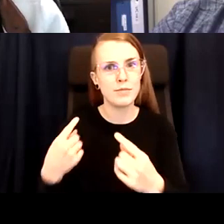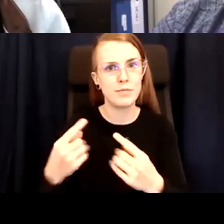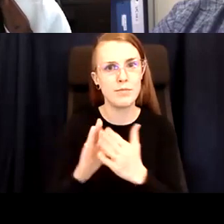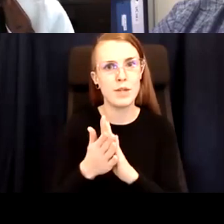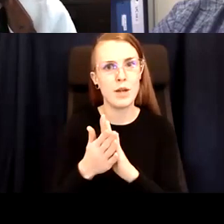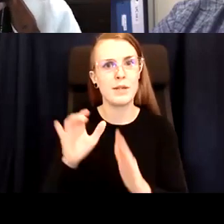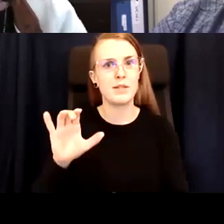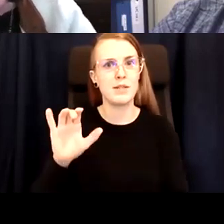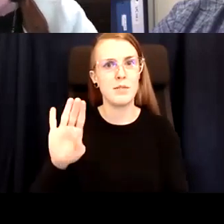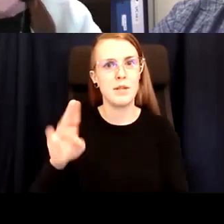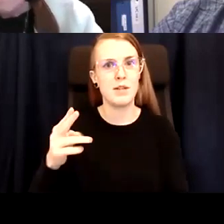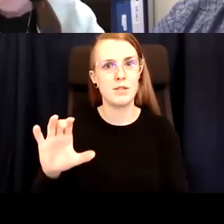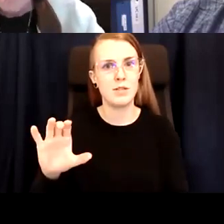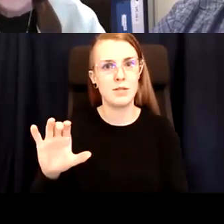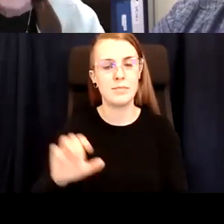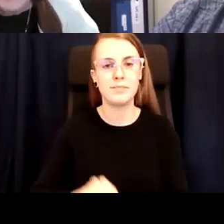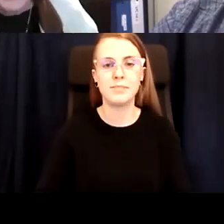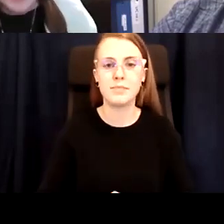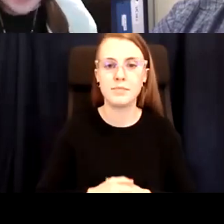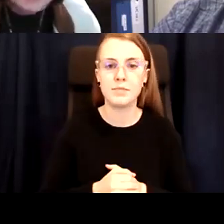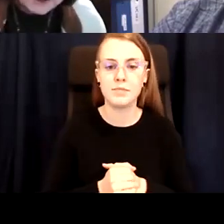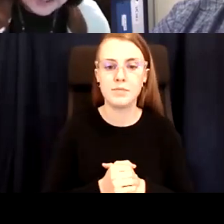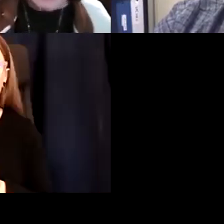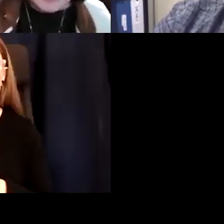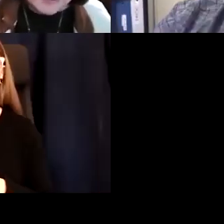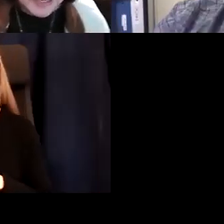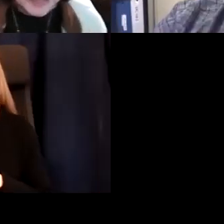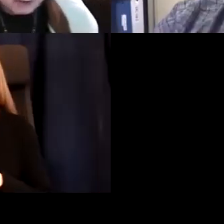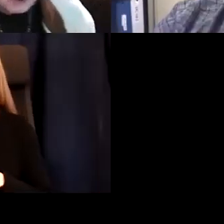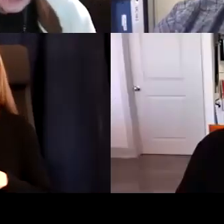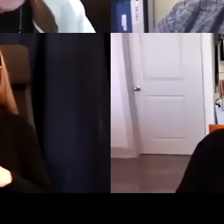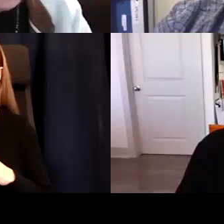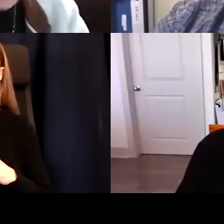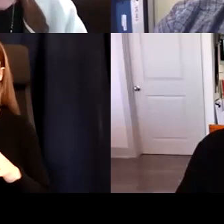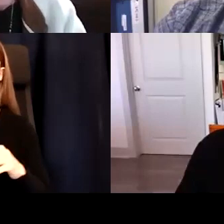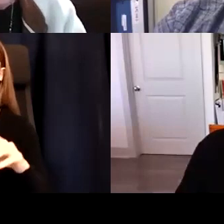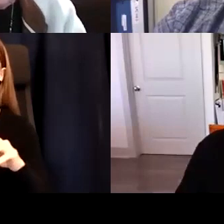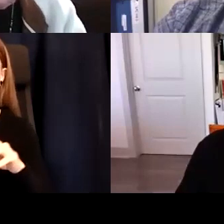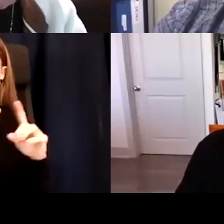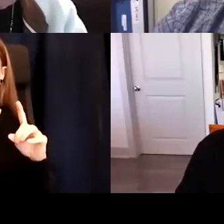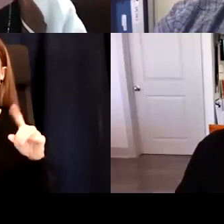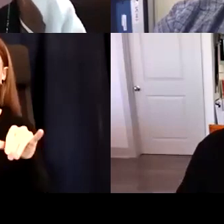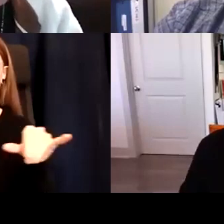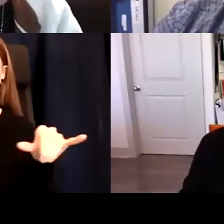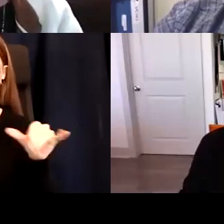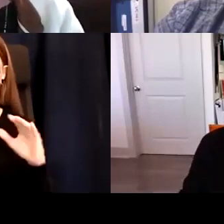Well, I think because you're held to different standards at this point, and I see, can I